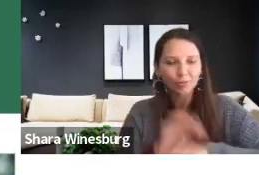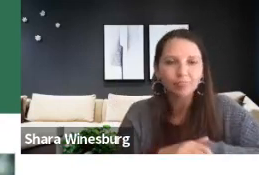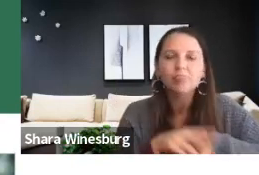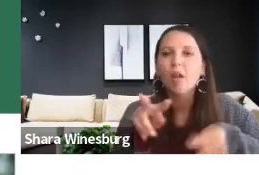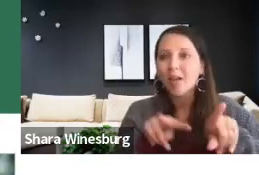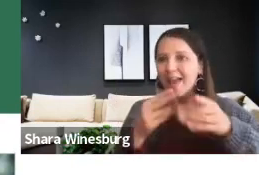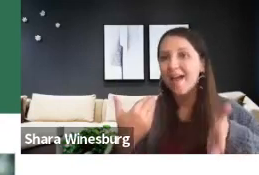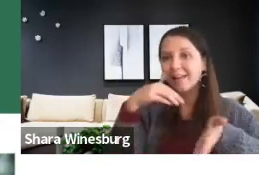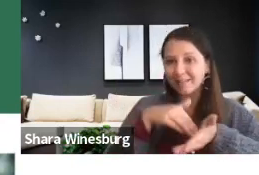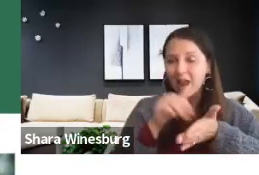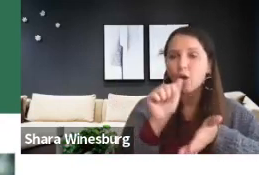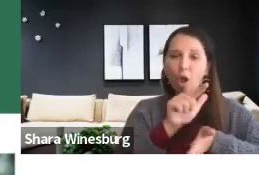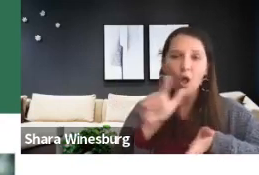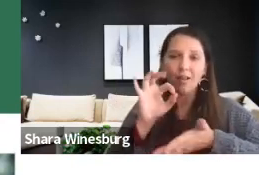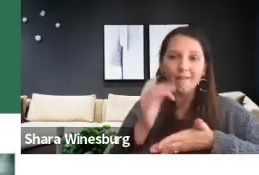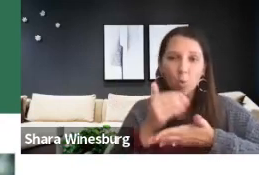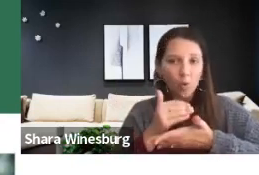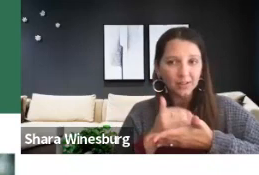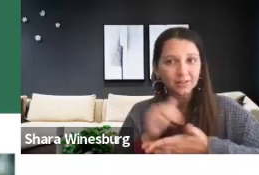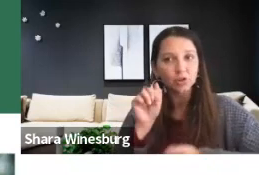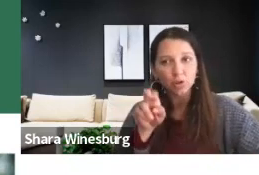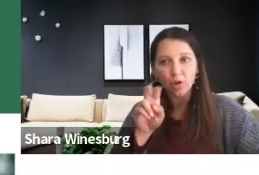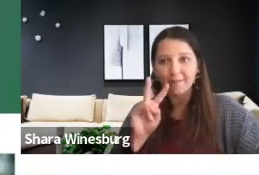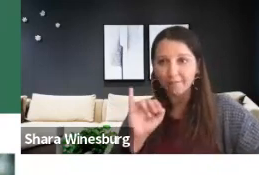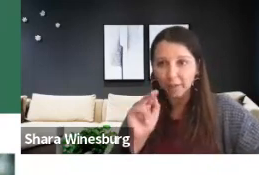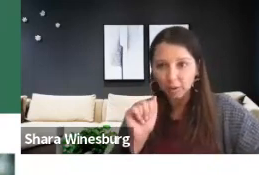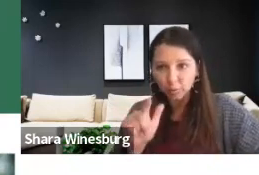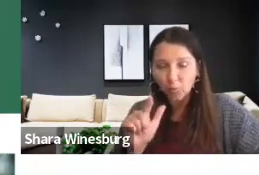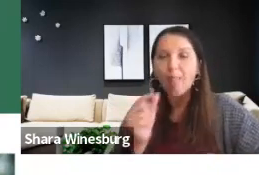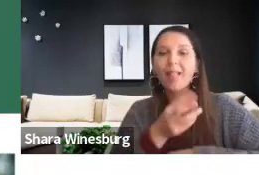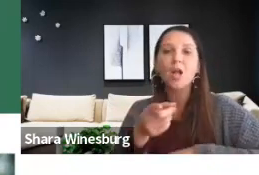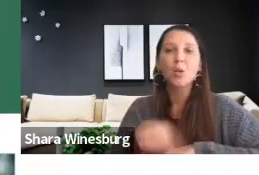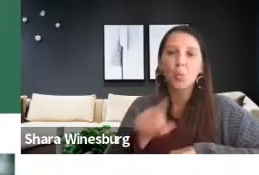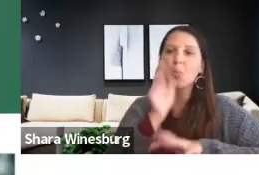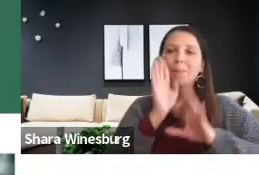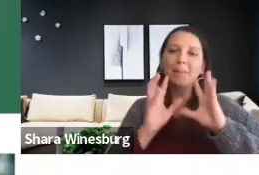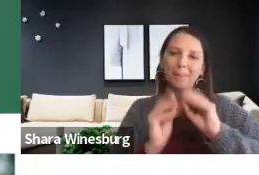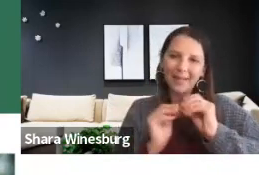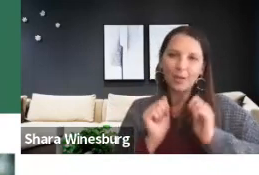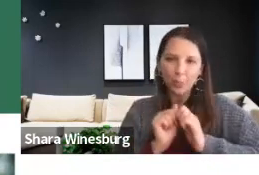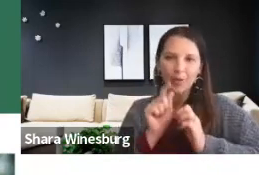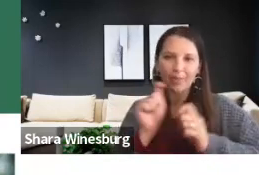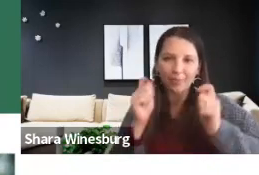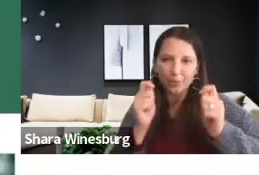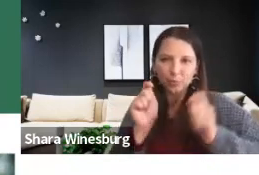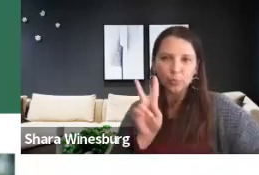Let me introduce our mentors to you. Like I mentioned they're all virtual,